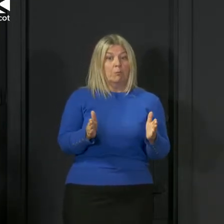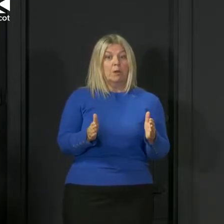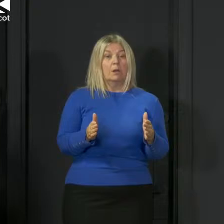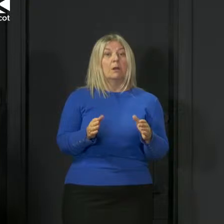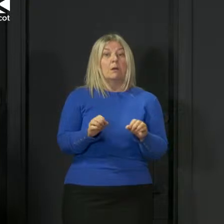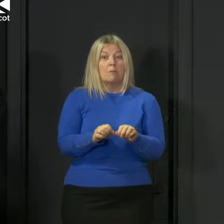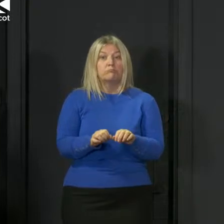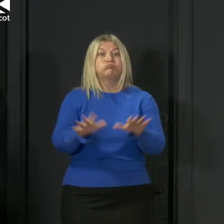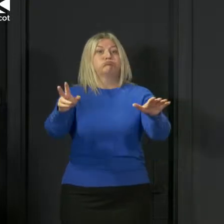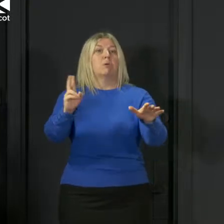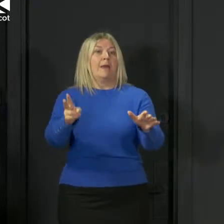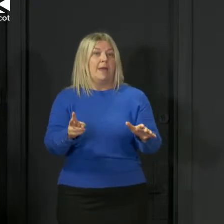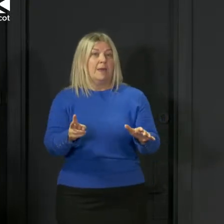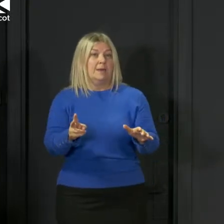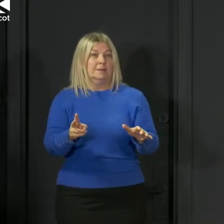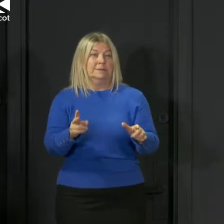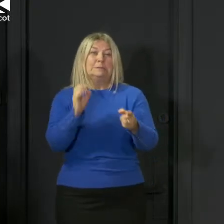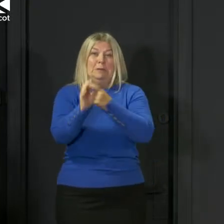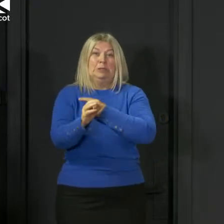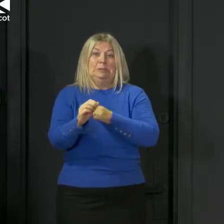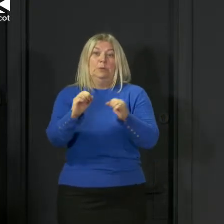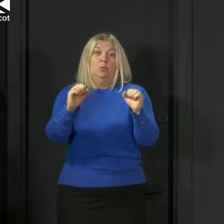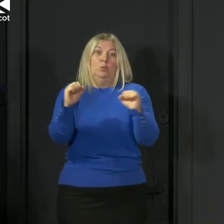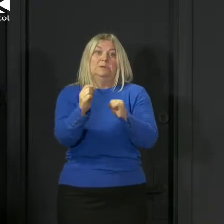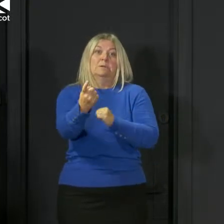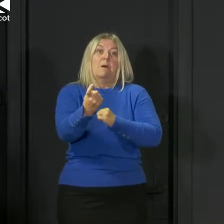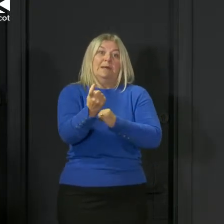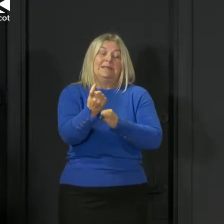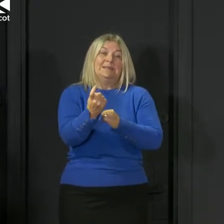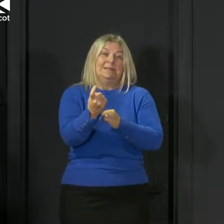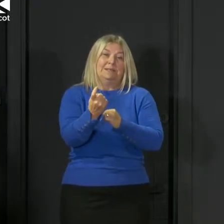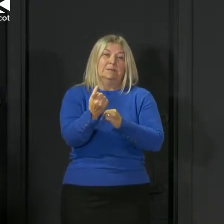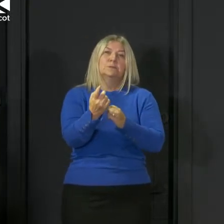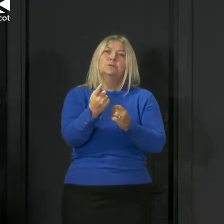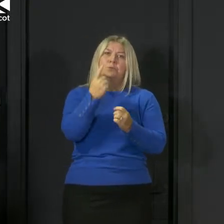And of course, we're seeing the consequences of that, not just in the daily case numbers,